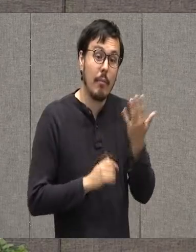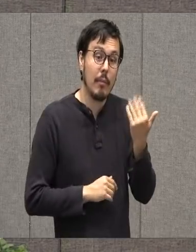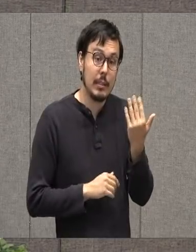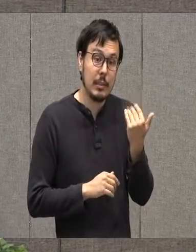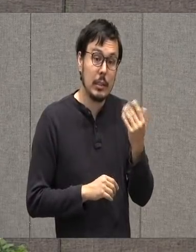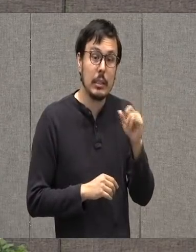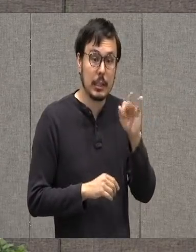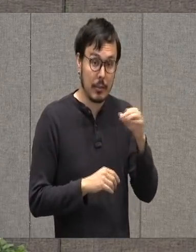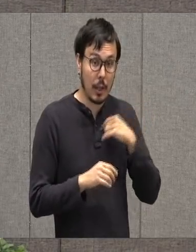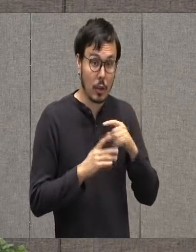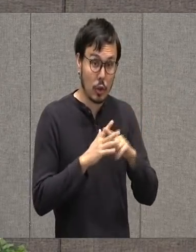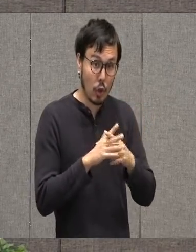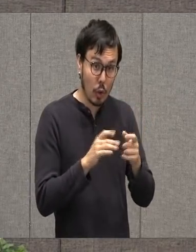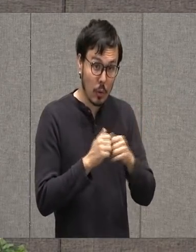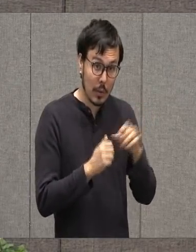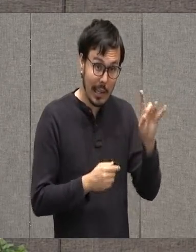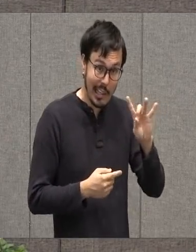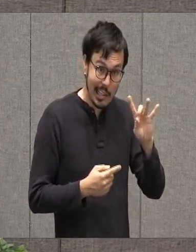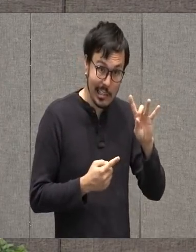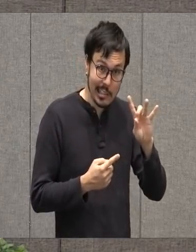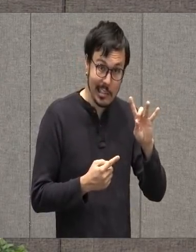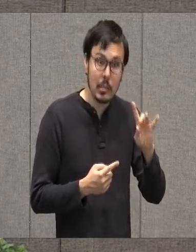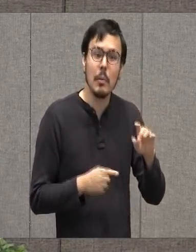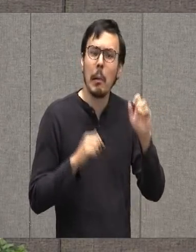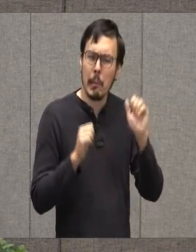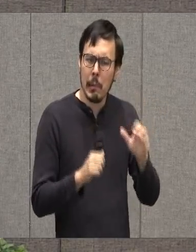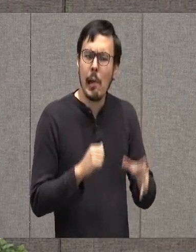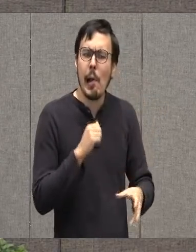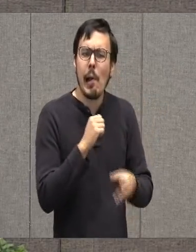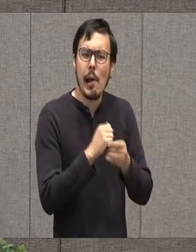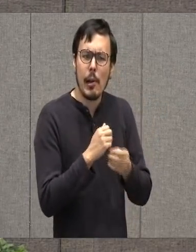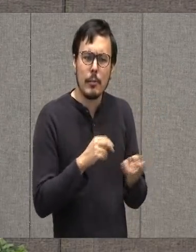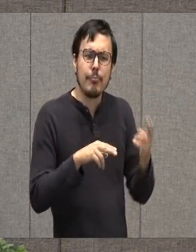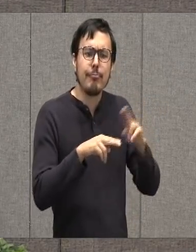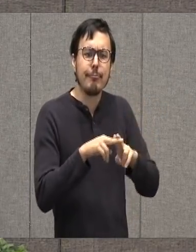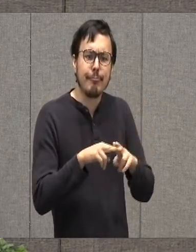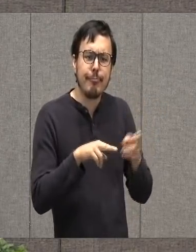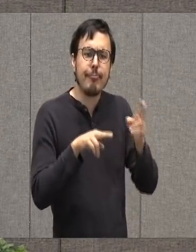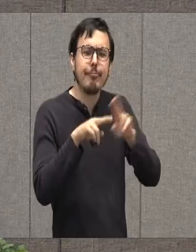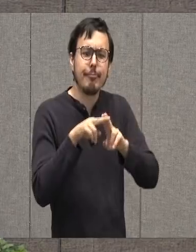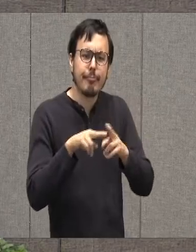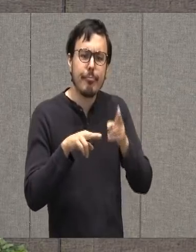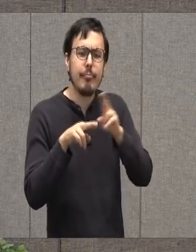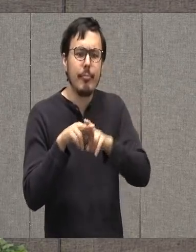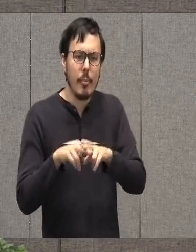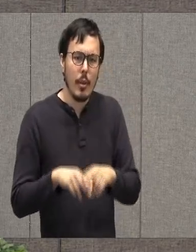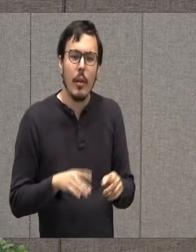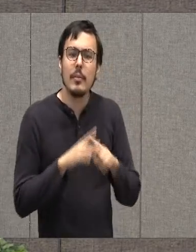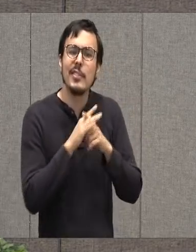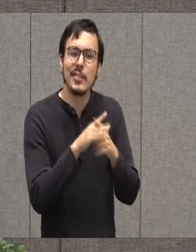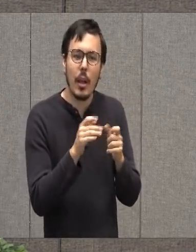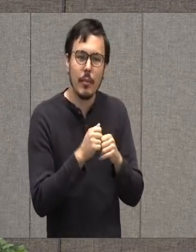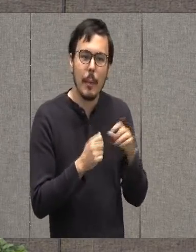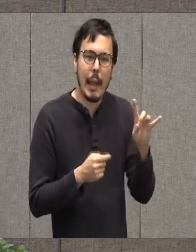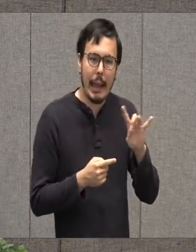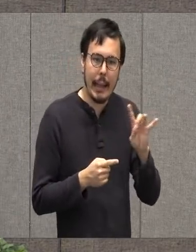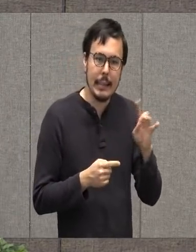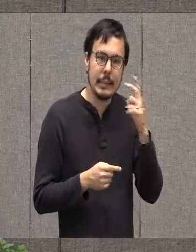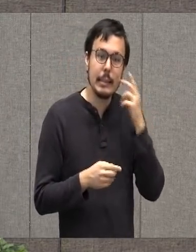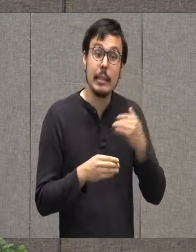One way I can find an answer is to add up, add on from eight. So let's start with eight and see what my next number needs to be.